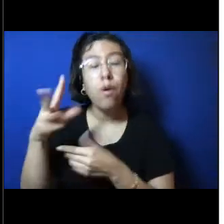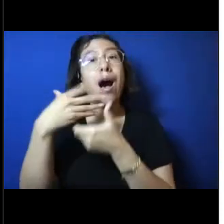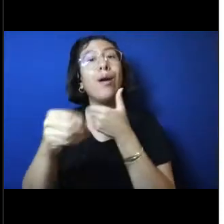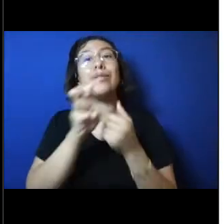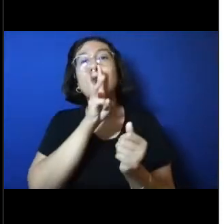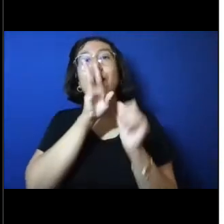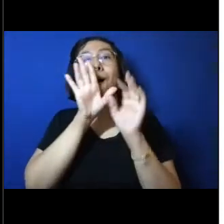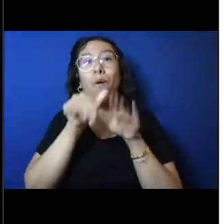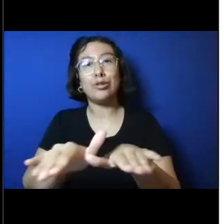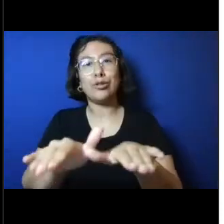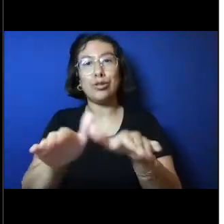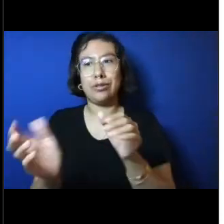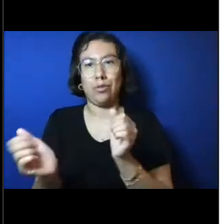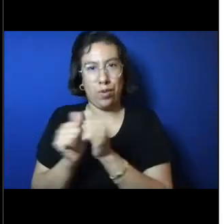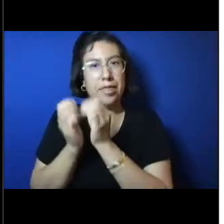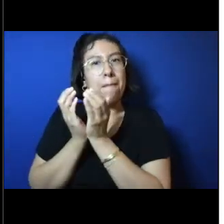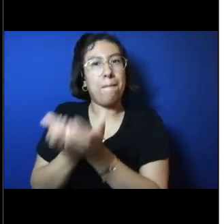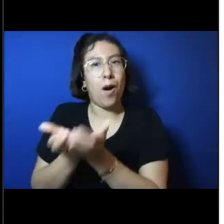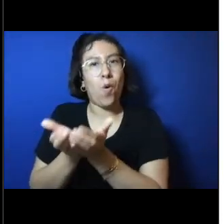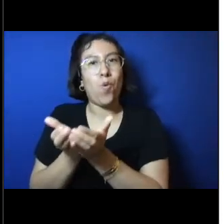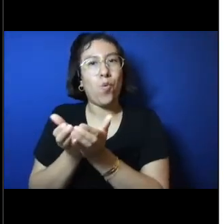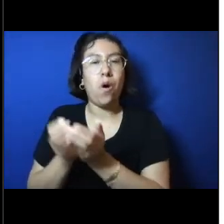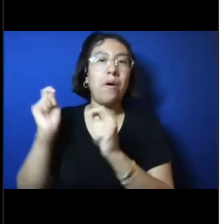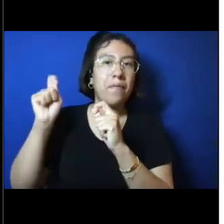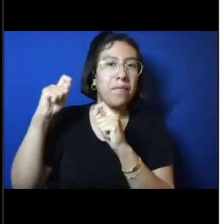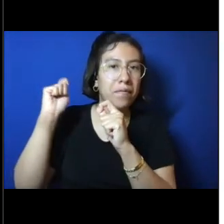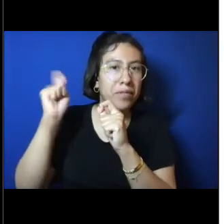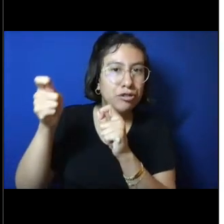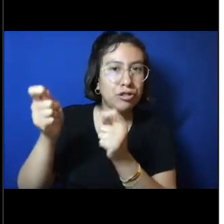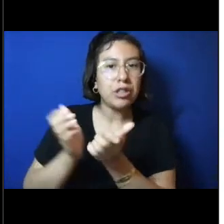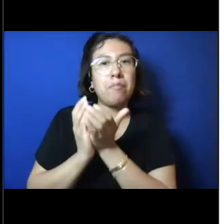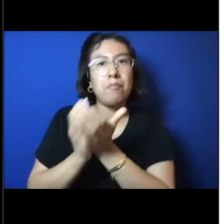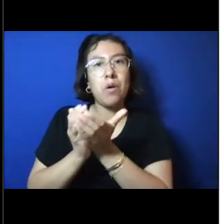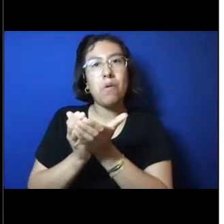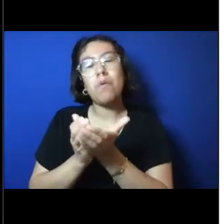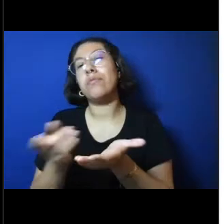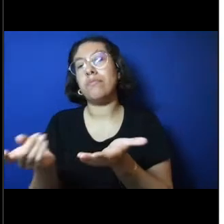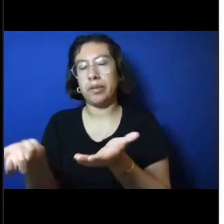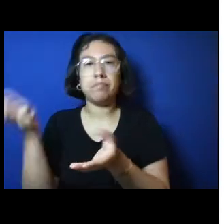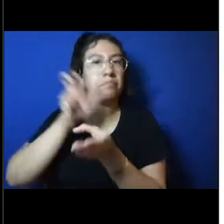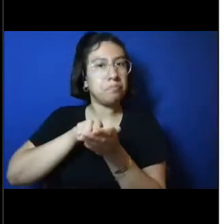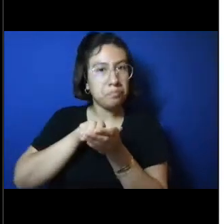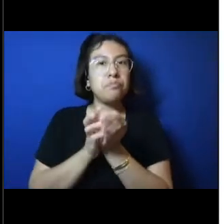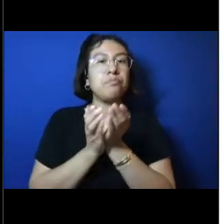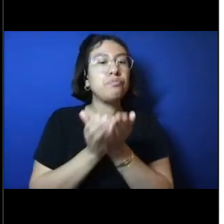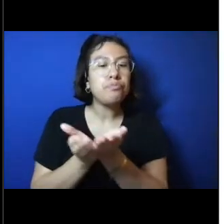on a research boat or a fishing boat that's not actively fishing, and we go look for them.